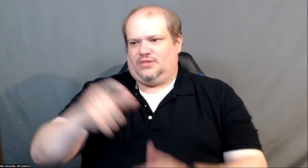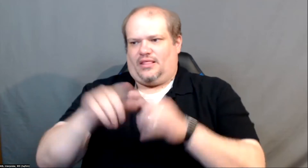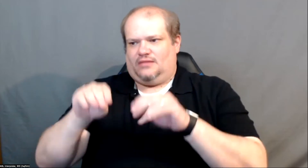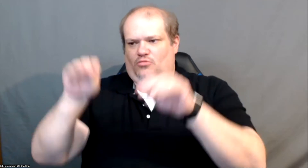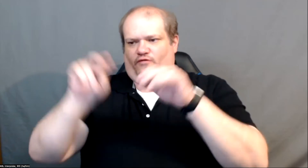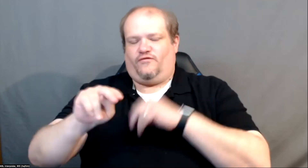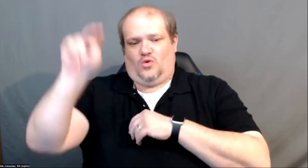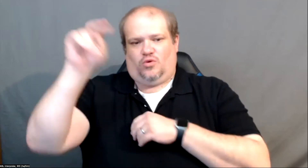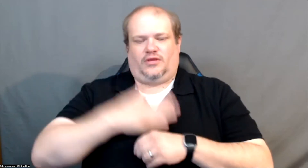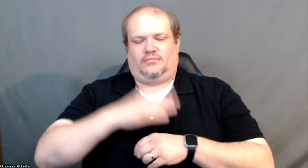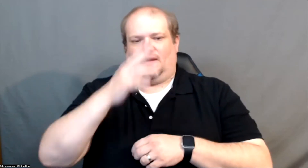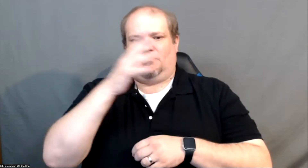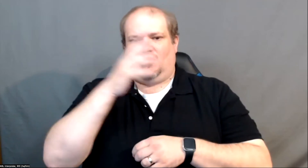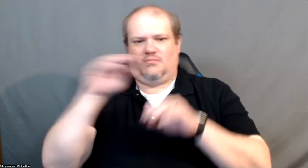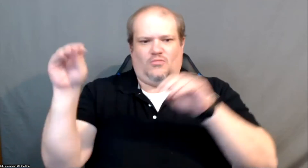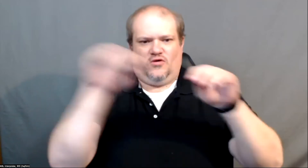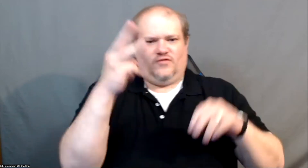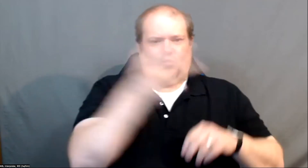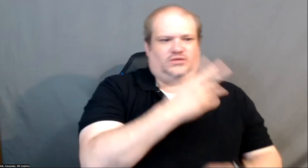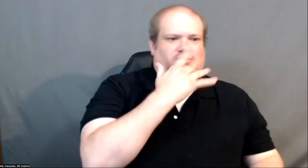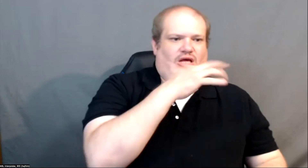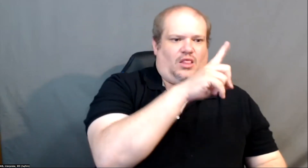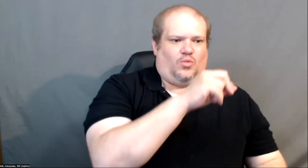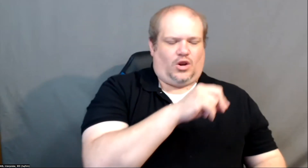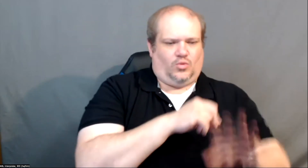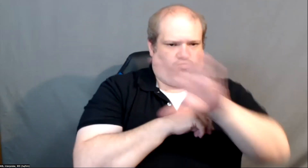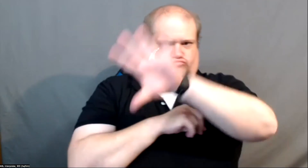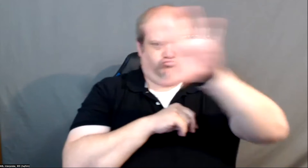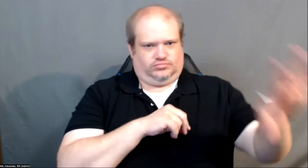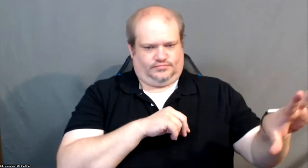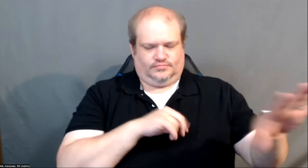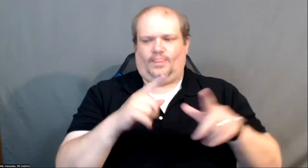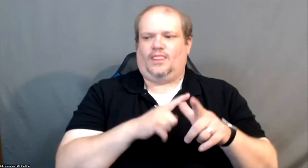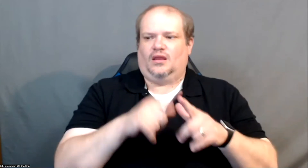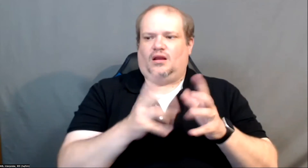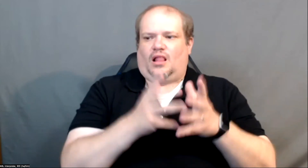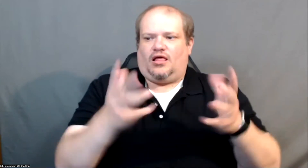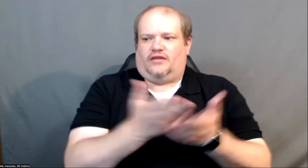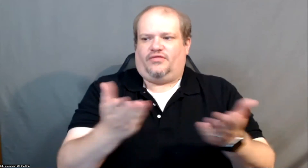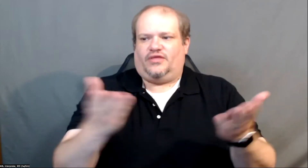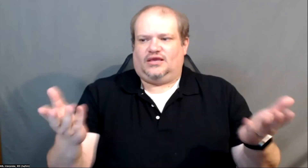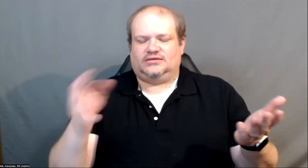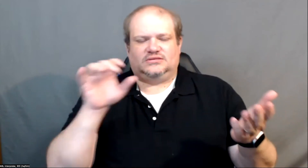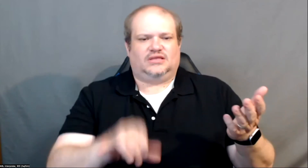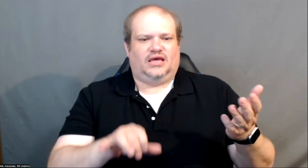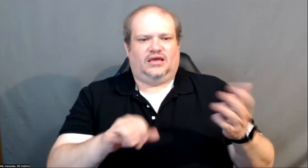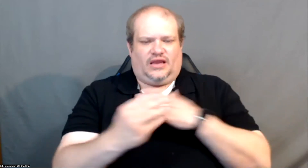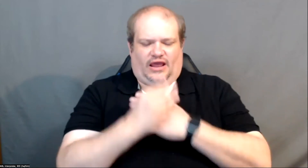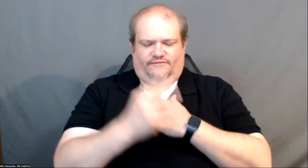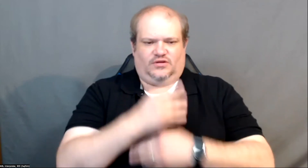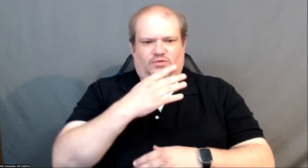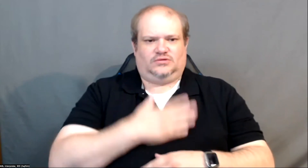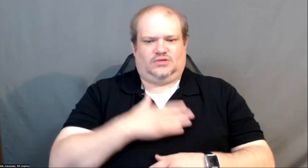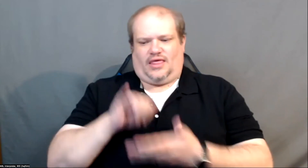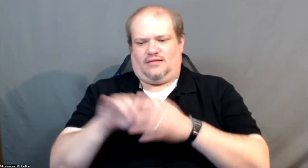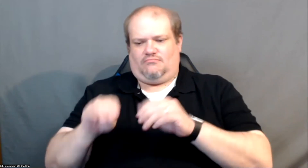my mom came out west to Colorado, and a lot of the things that influenced that migration was